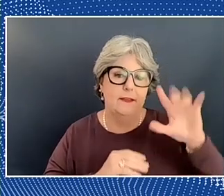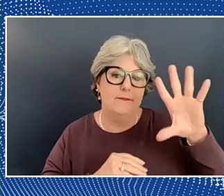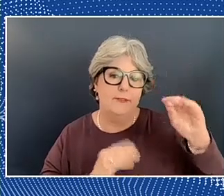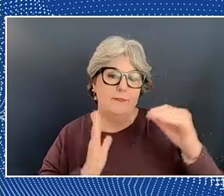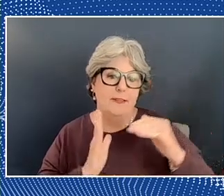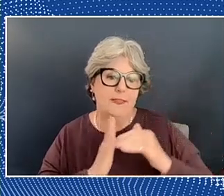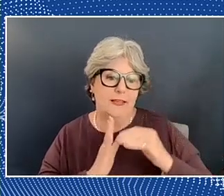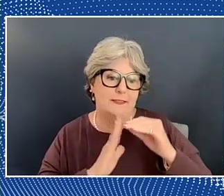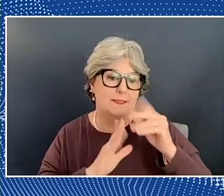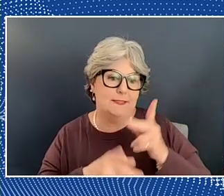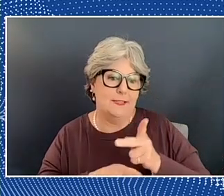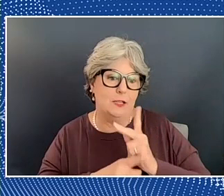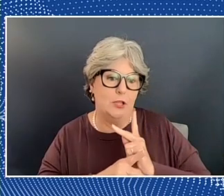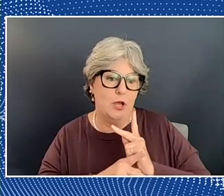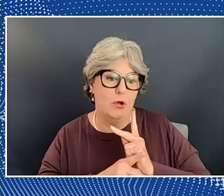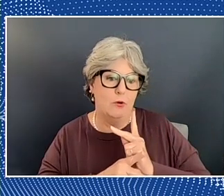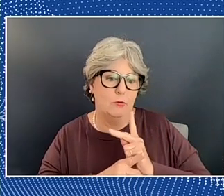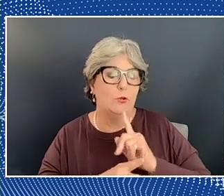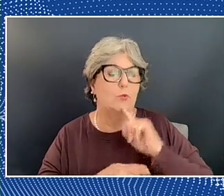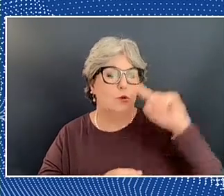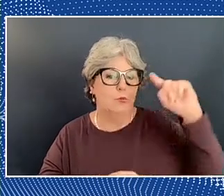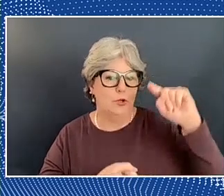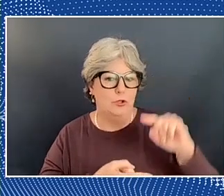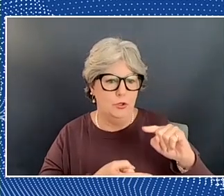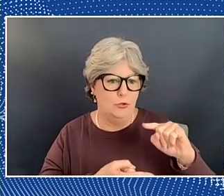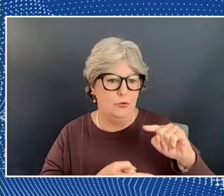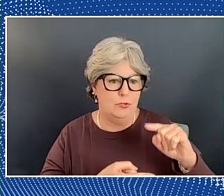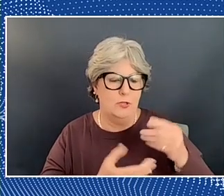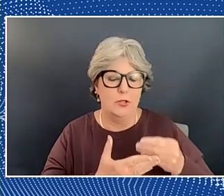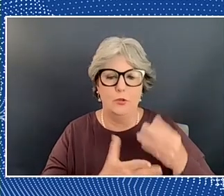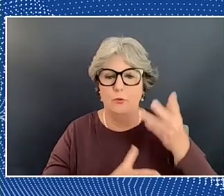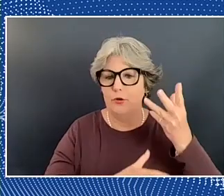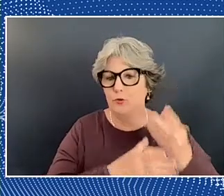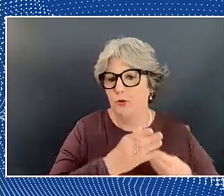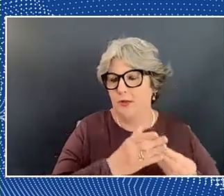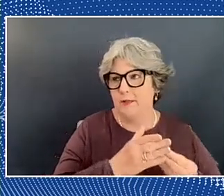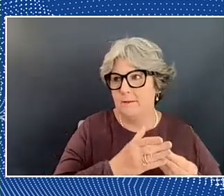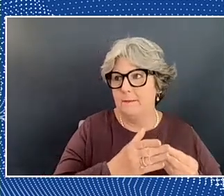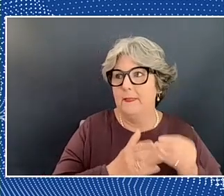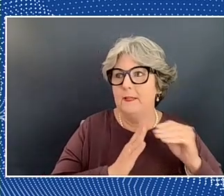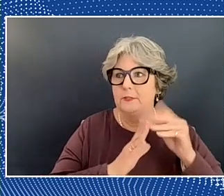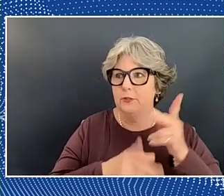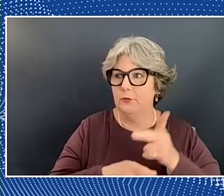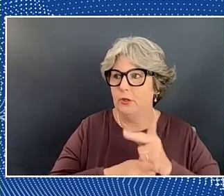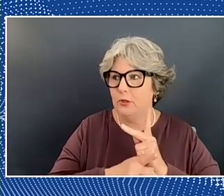loan debt would significantly reduce the racial wealth gap and lift the burden of the student loan debt crisis for millions.